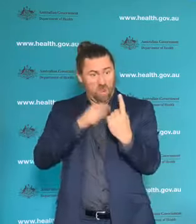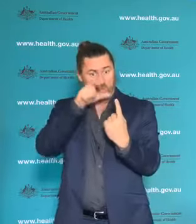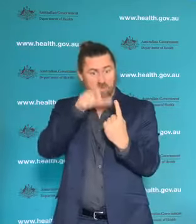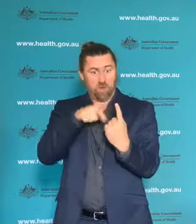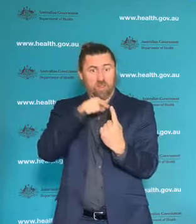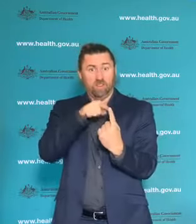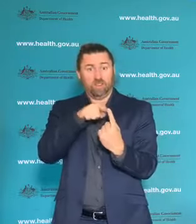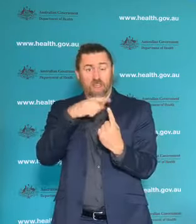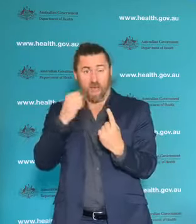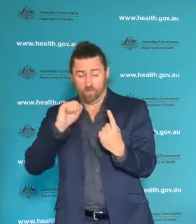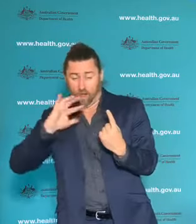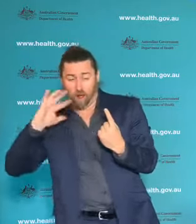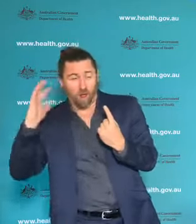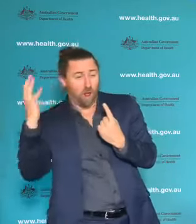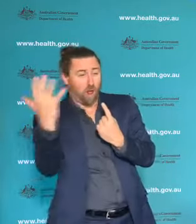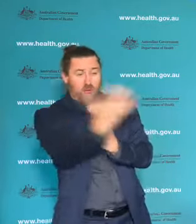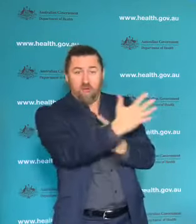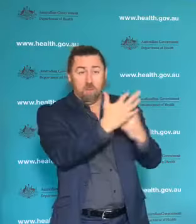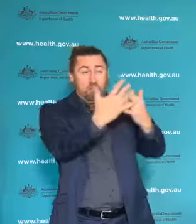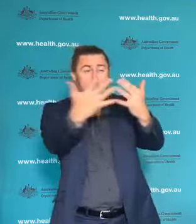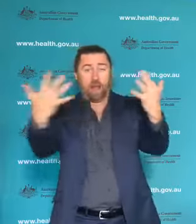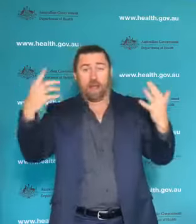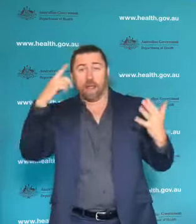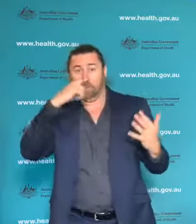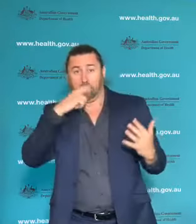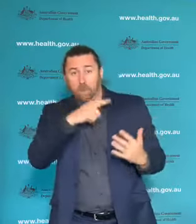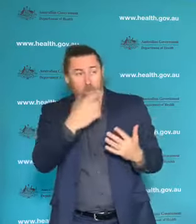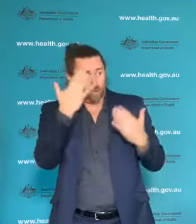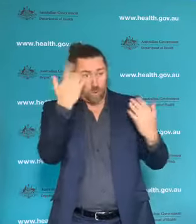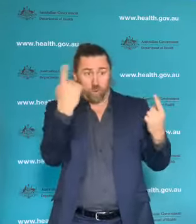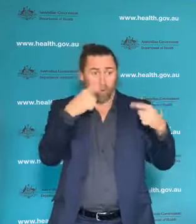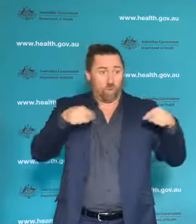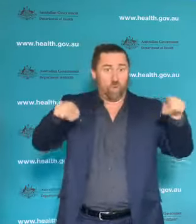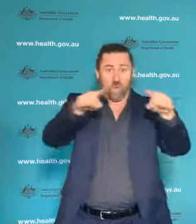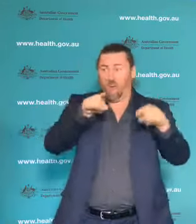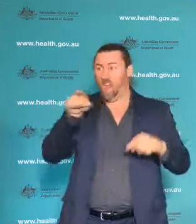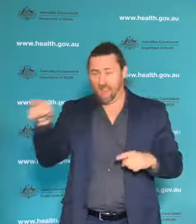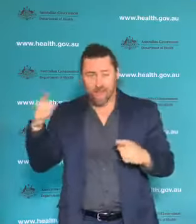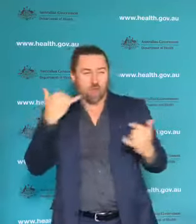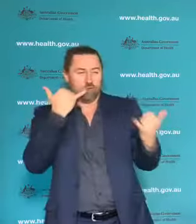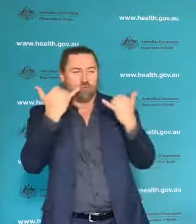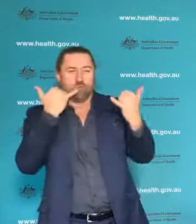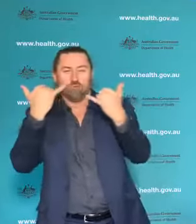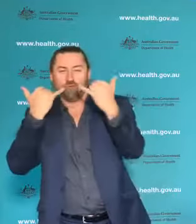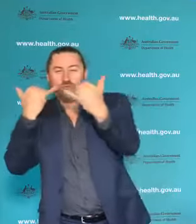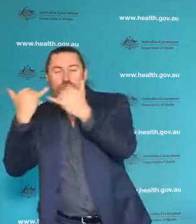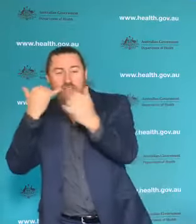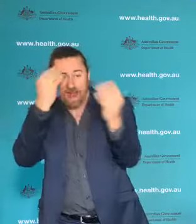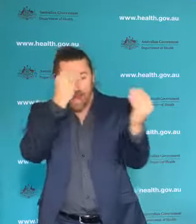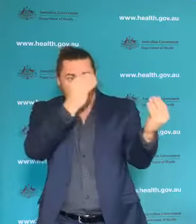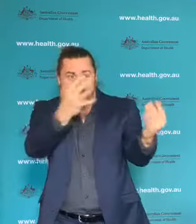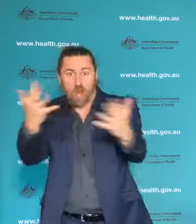with COVID-19 who have now been reached out, been tested are now in isolation and in the positive cases which have